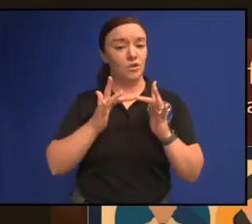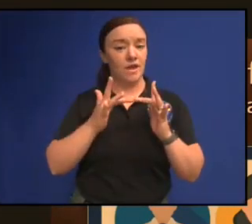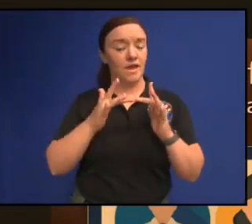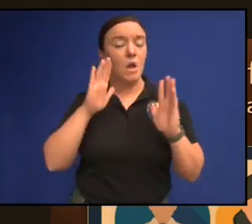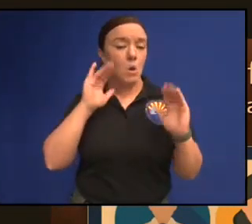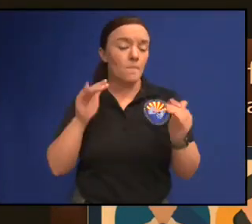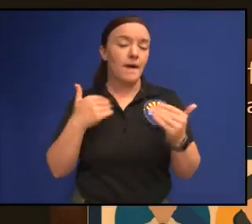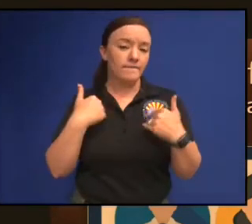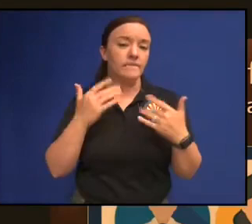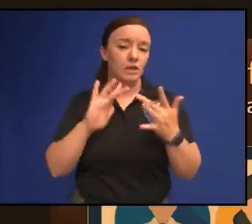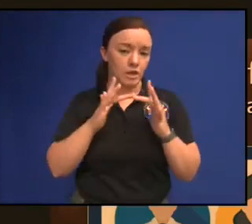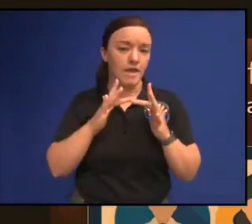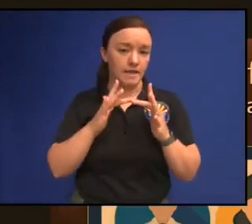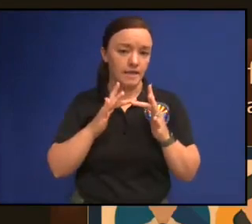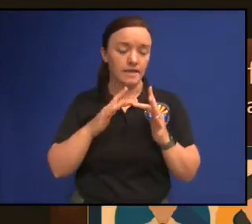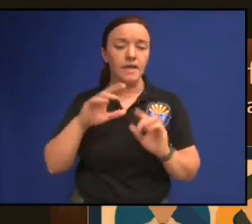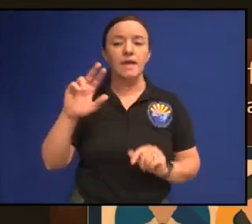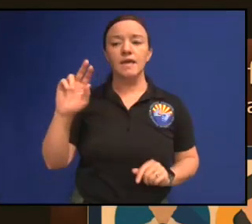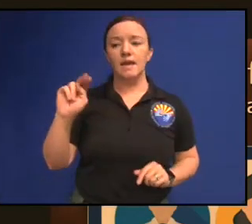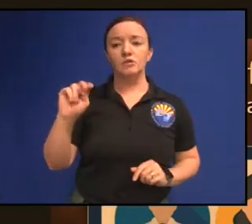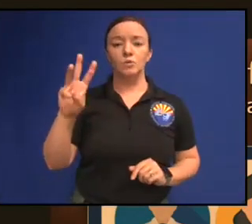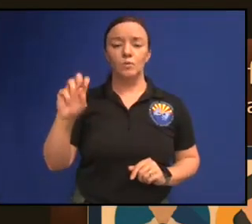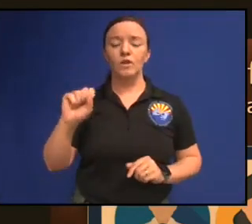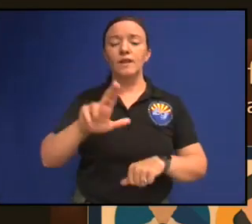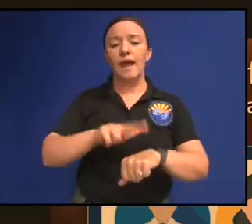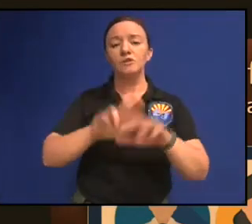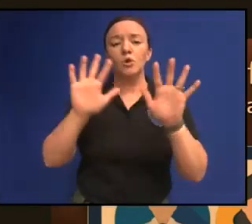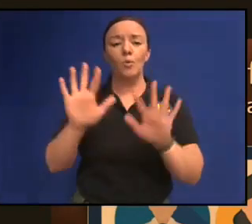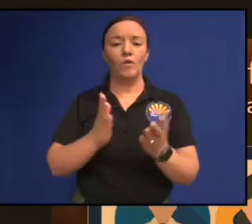THE -- THE NGS WEATHER SERVICE, WEATHER.GOV/ABQ WILL